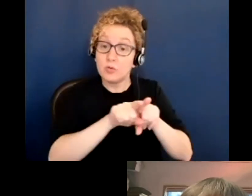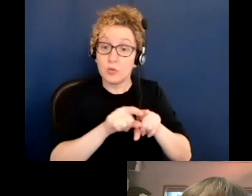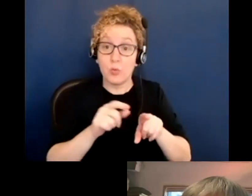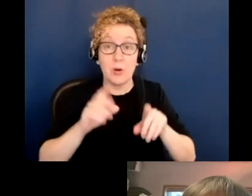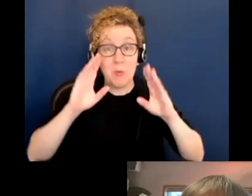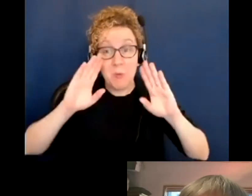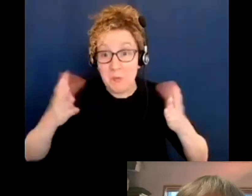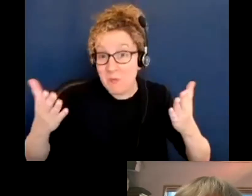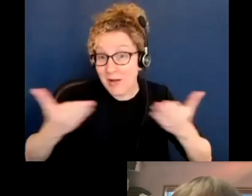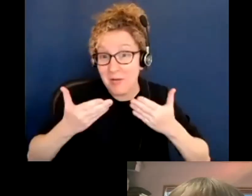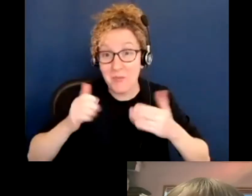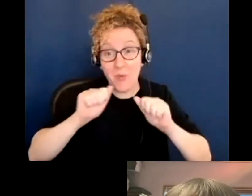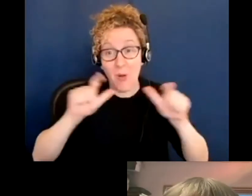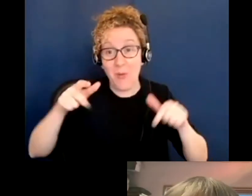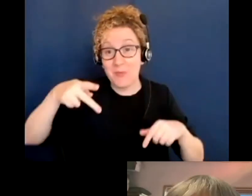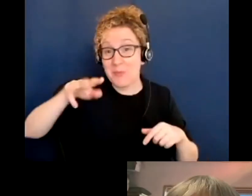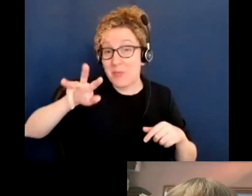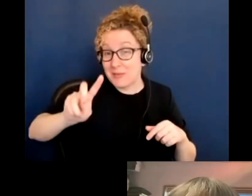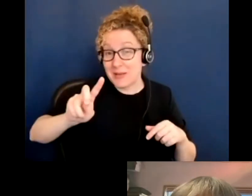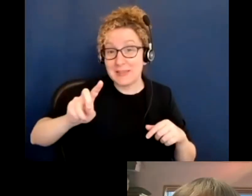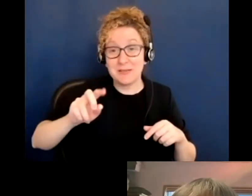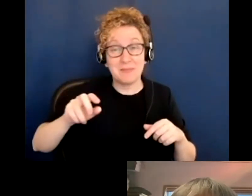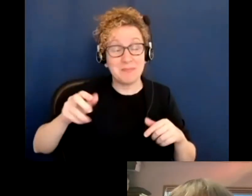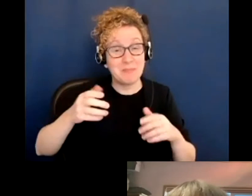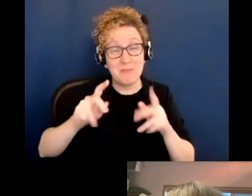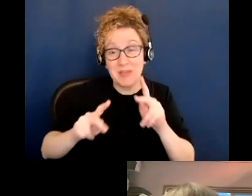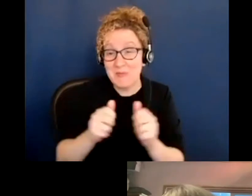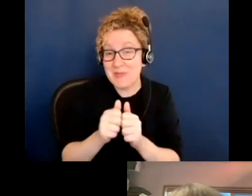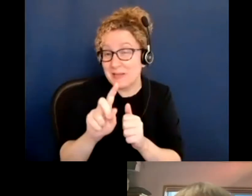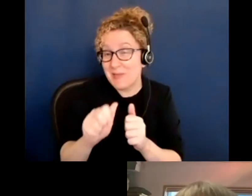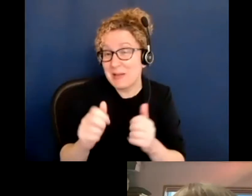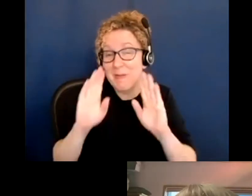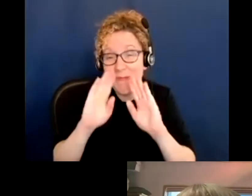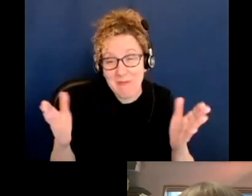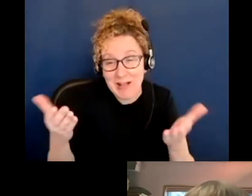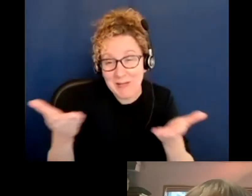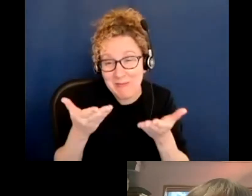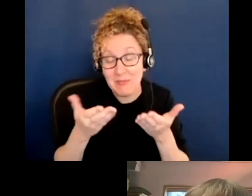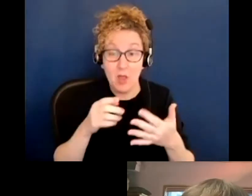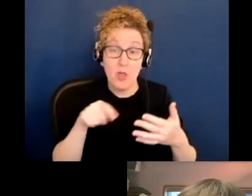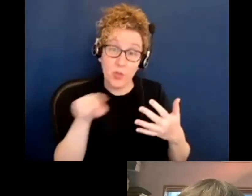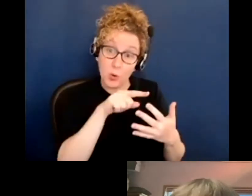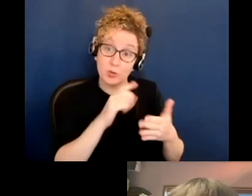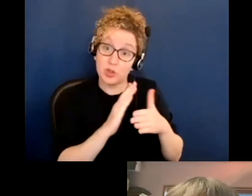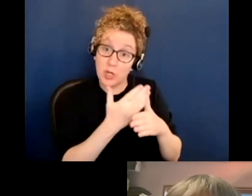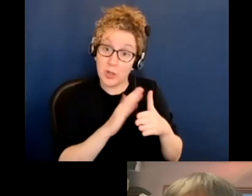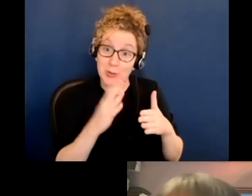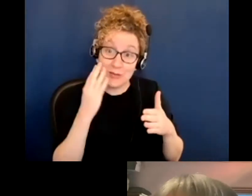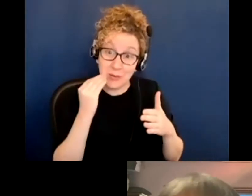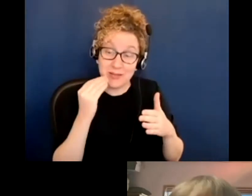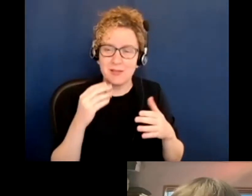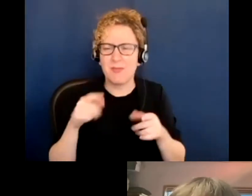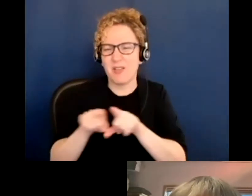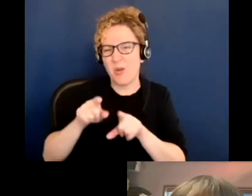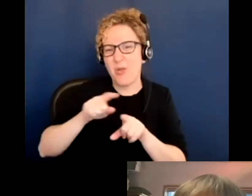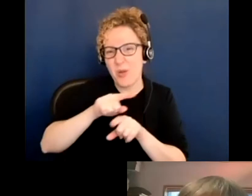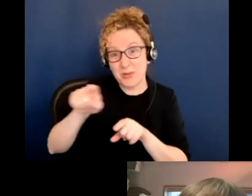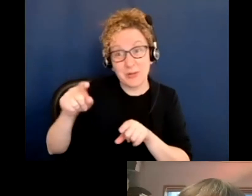Those who are sharing their stories and experiences and those joining the video for the first